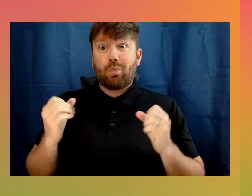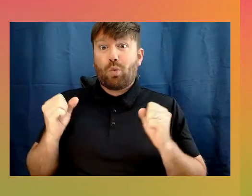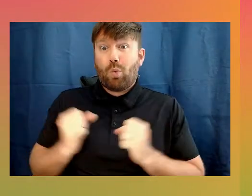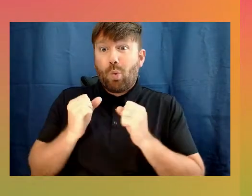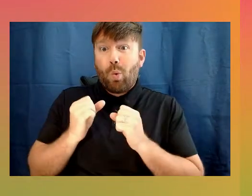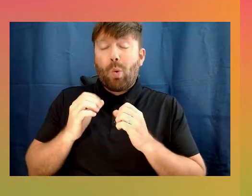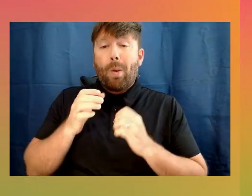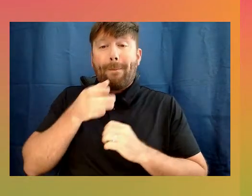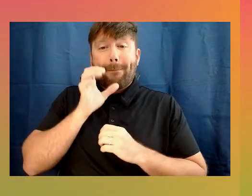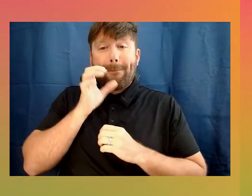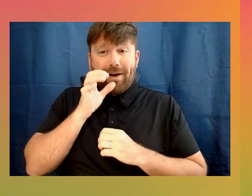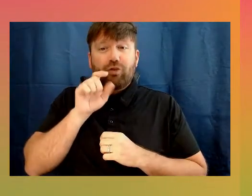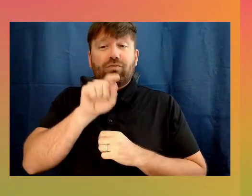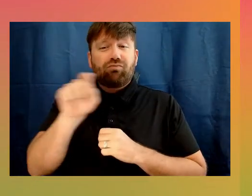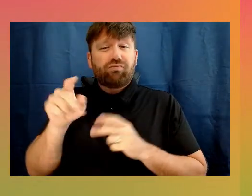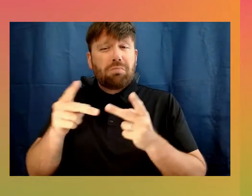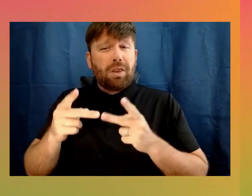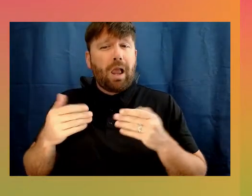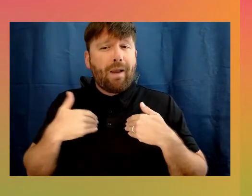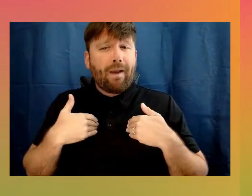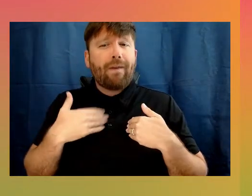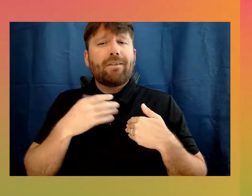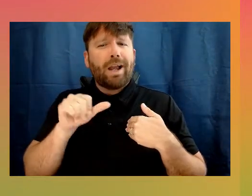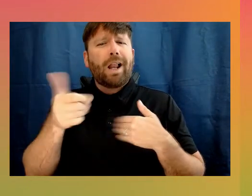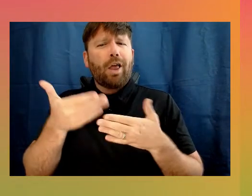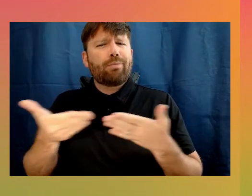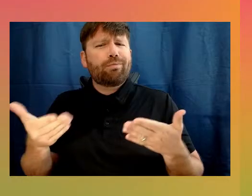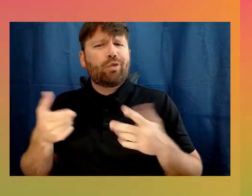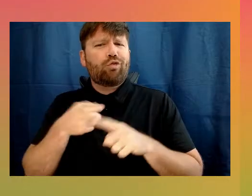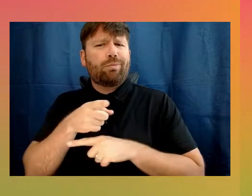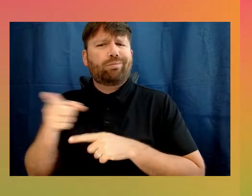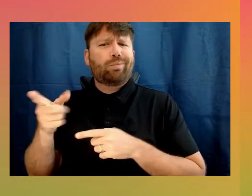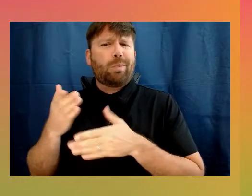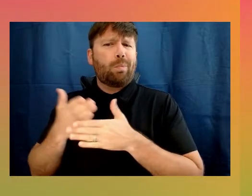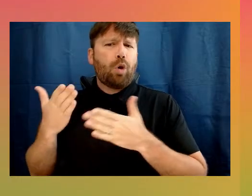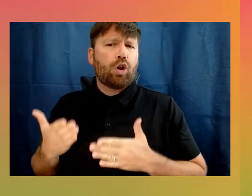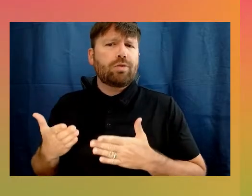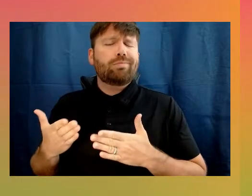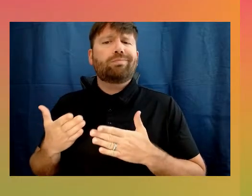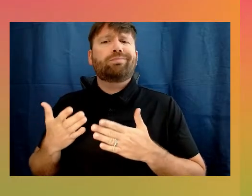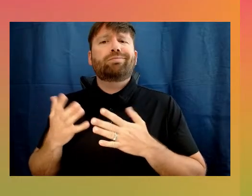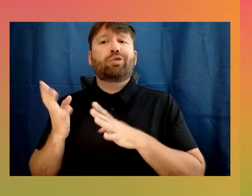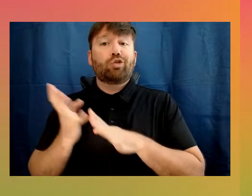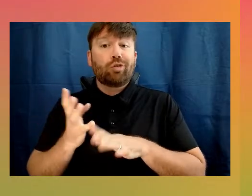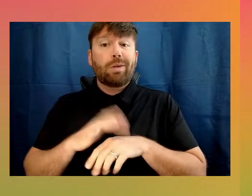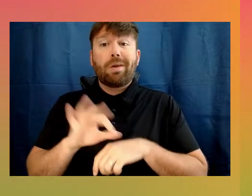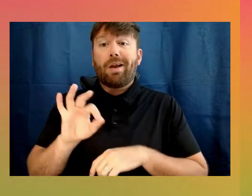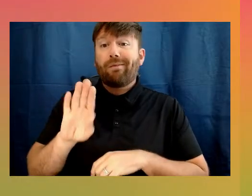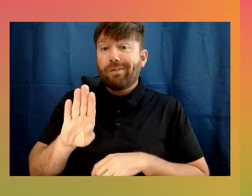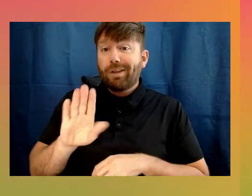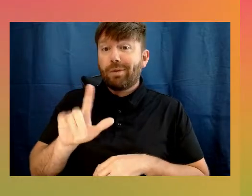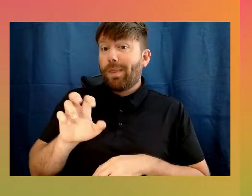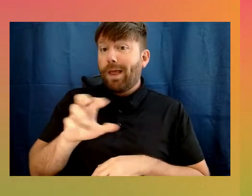TENTS BETWEEN 43rd AND 45th STREET FOR A SHOWCASE OF COOL